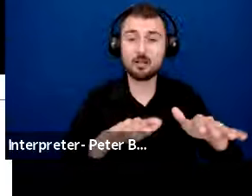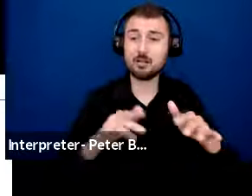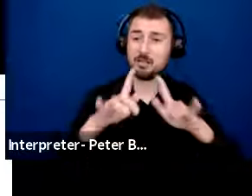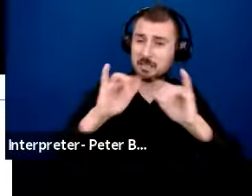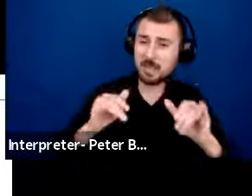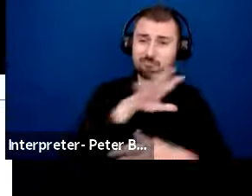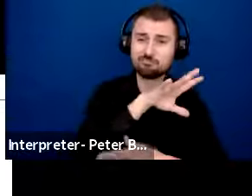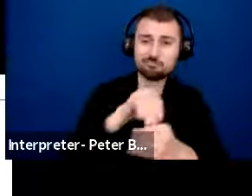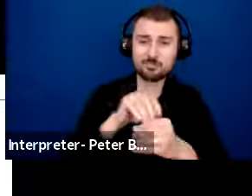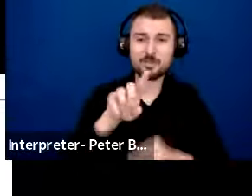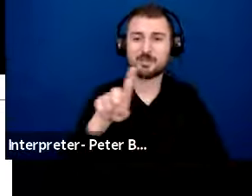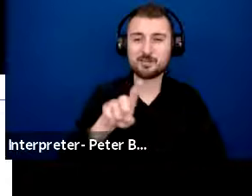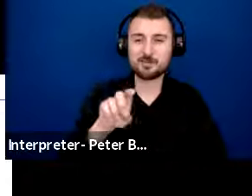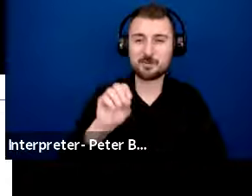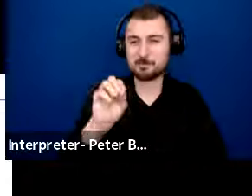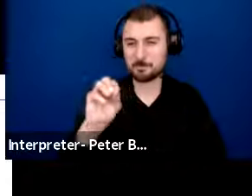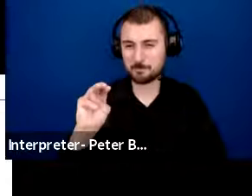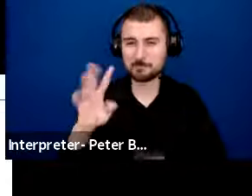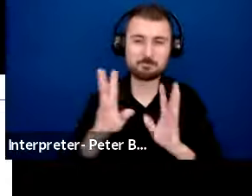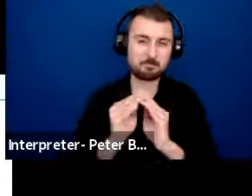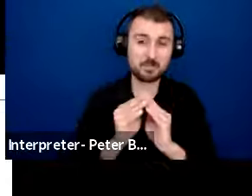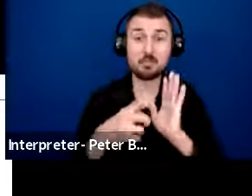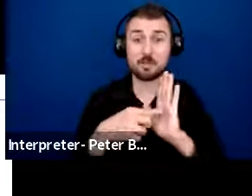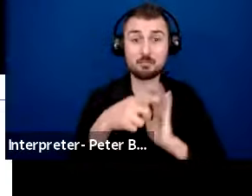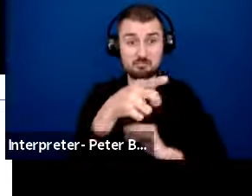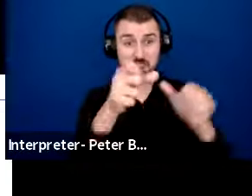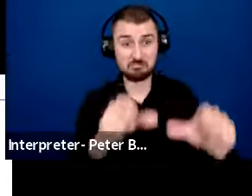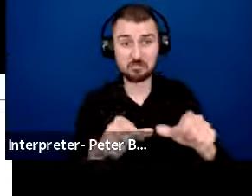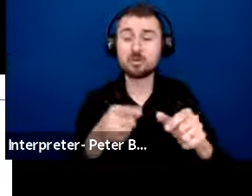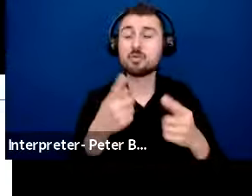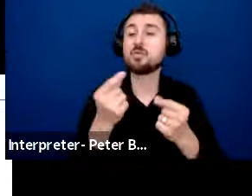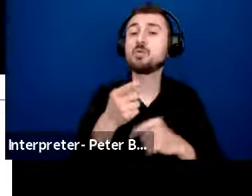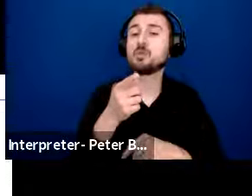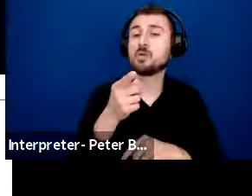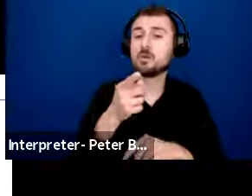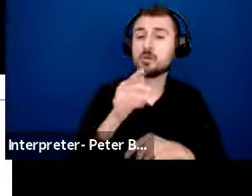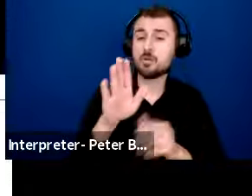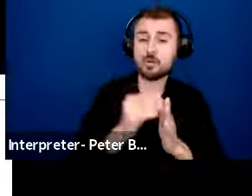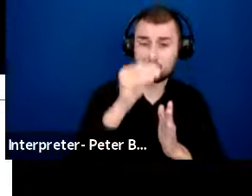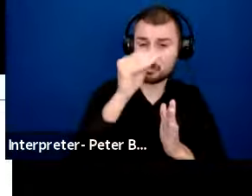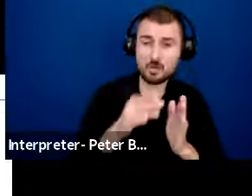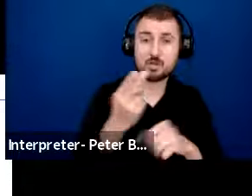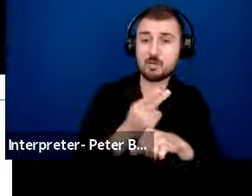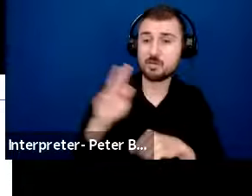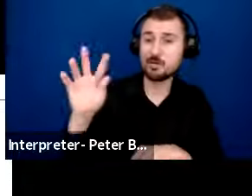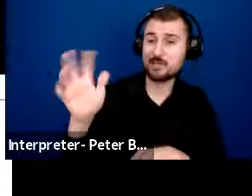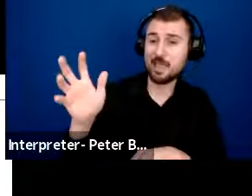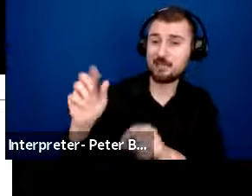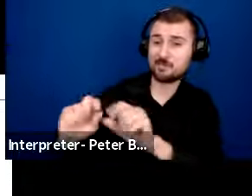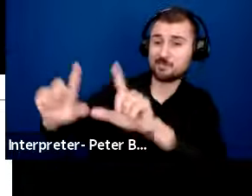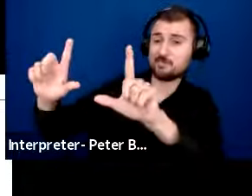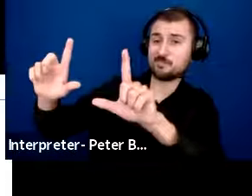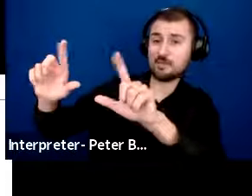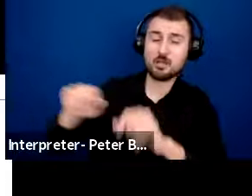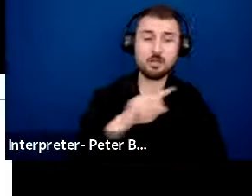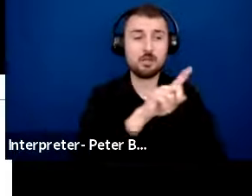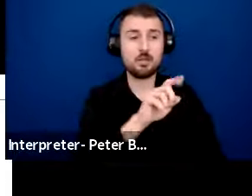All right. Now additionally you can have them do current events that are relevant to the days topic and share it. All of this while you are in a Zoom session